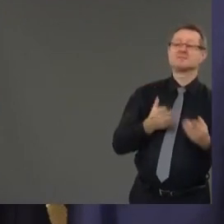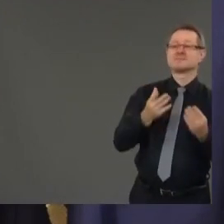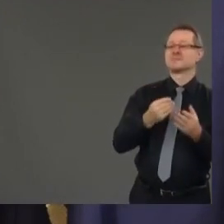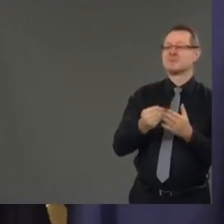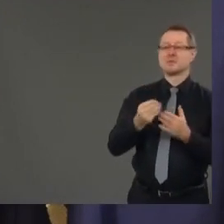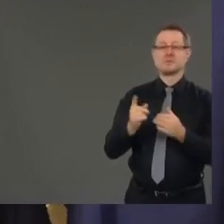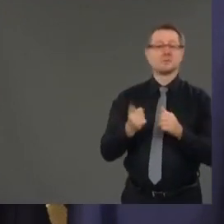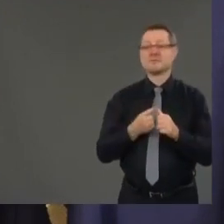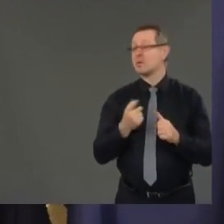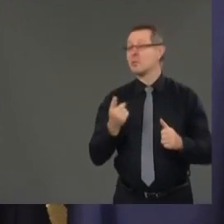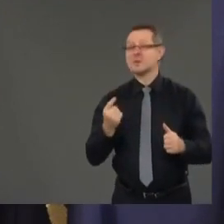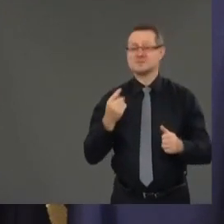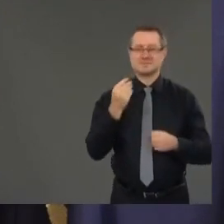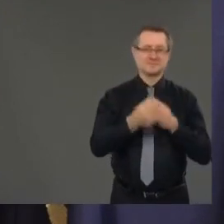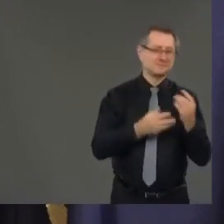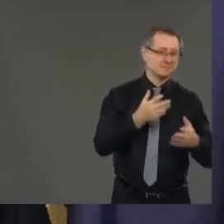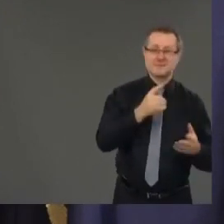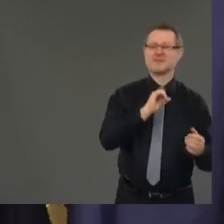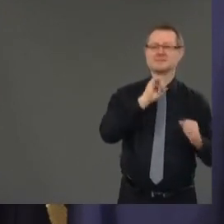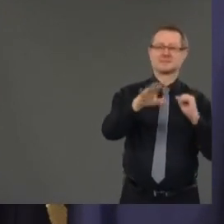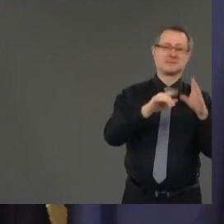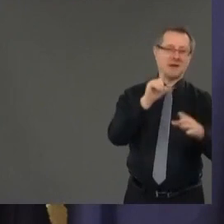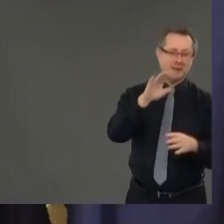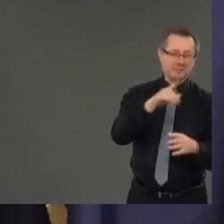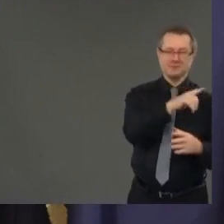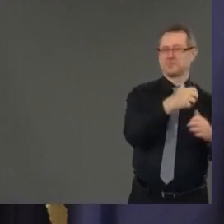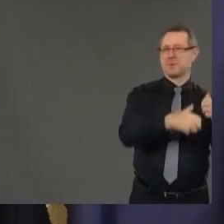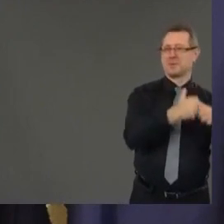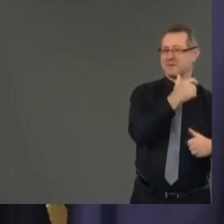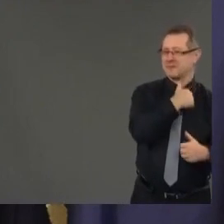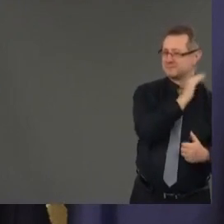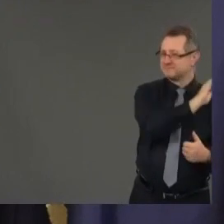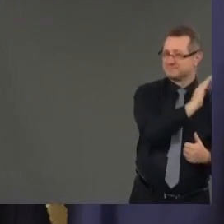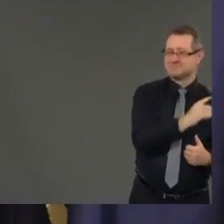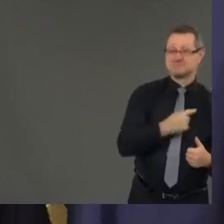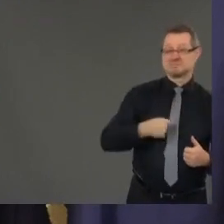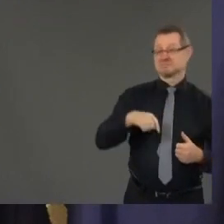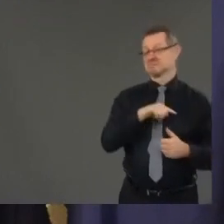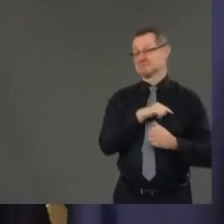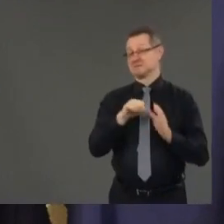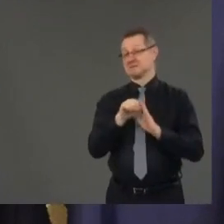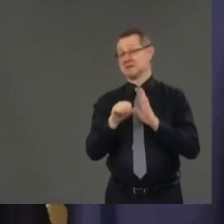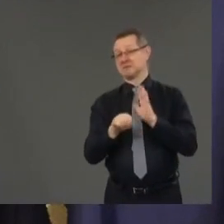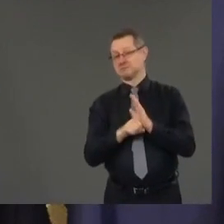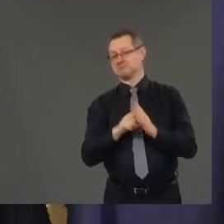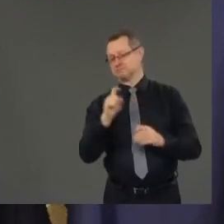WORKING ON SUPPLY CHAIN ISSUES FOR THE NATIONAL LABS WHICH IS